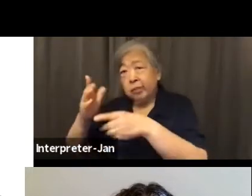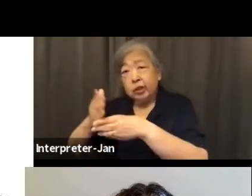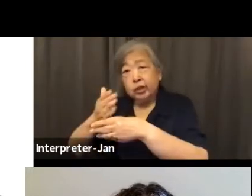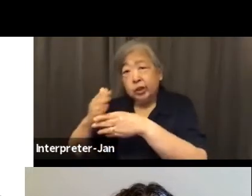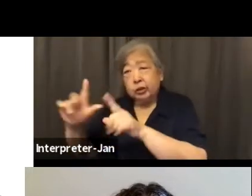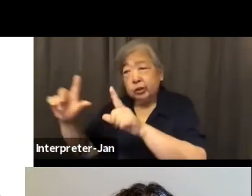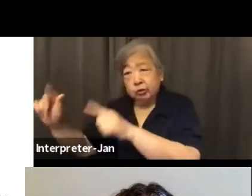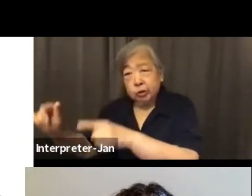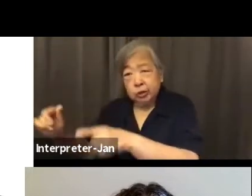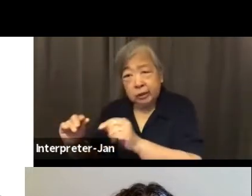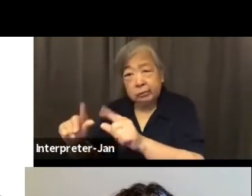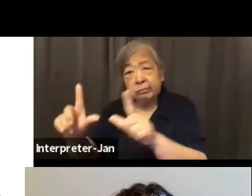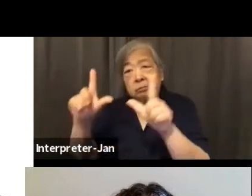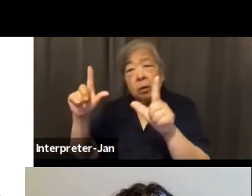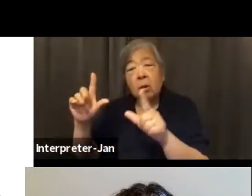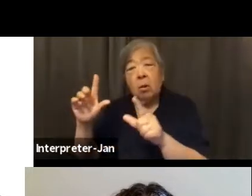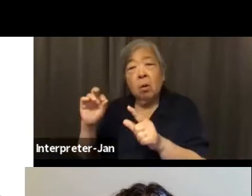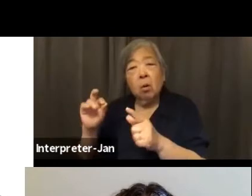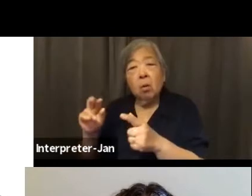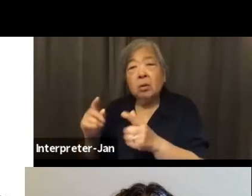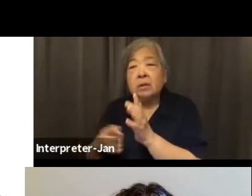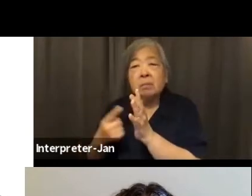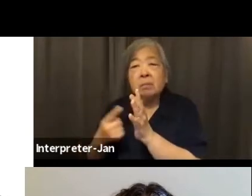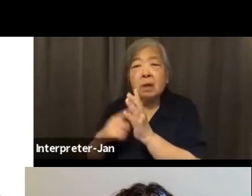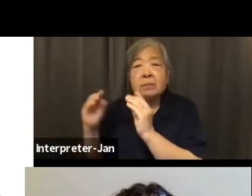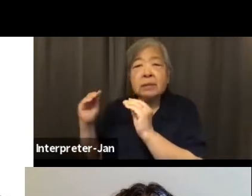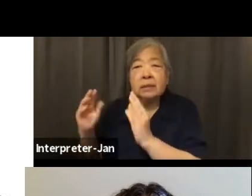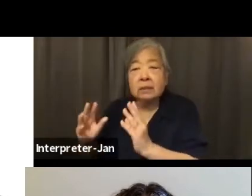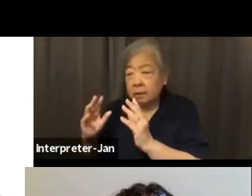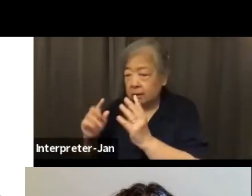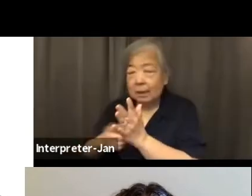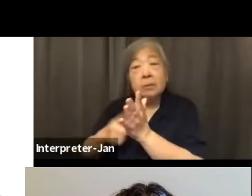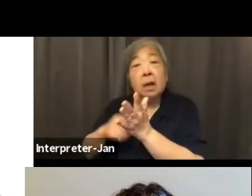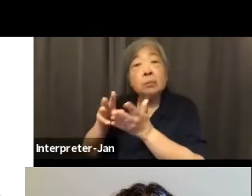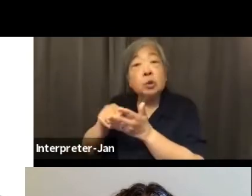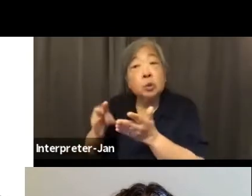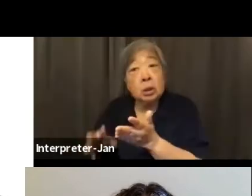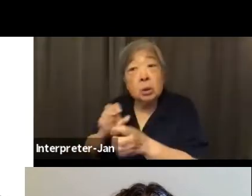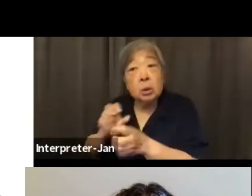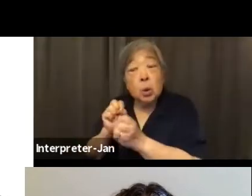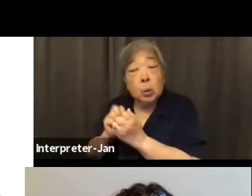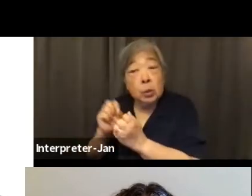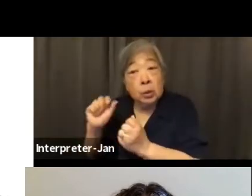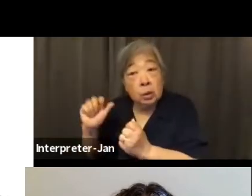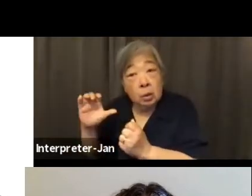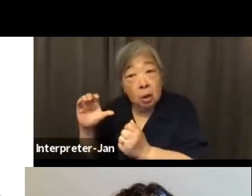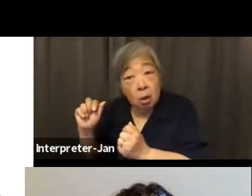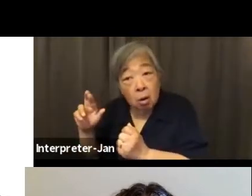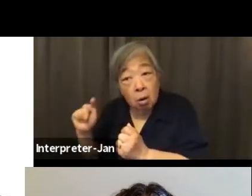teachers or students are working with CART captioning or ASL interpreters.